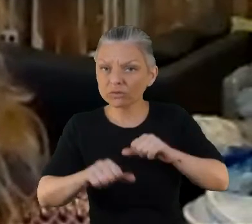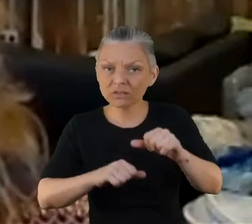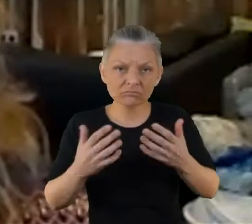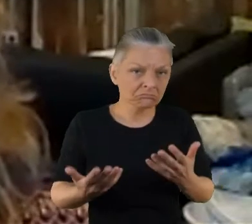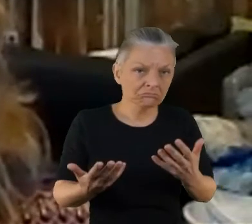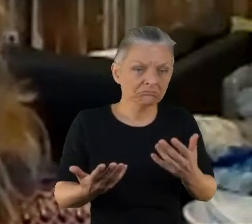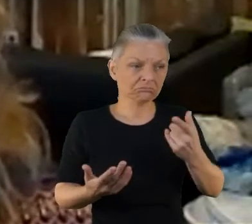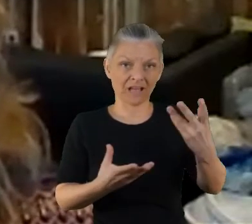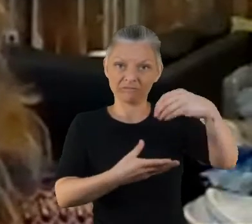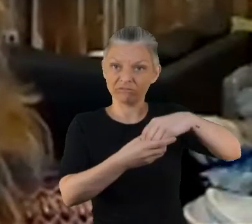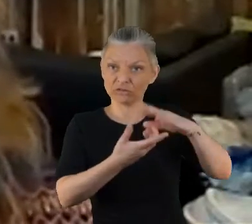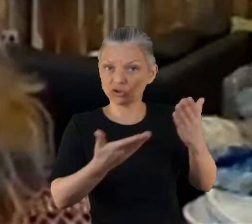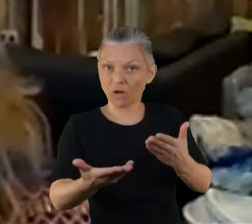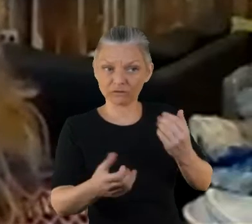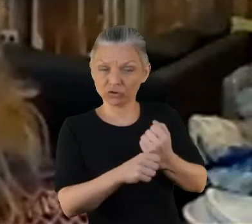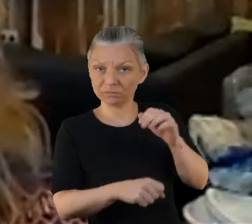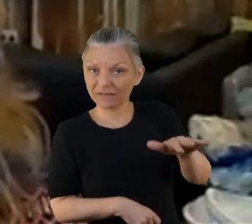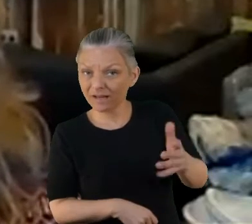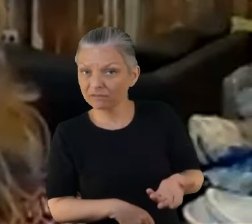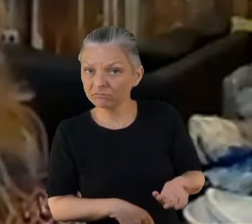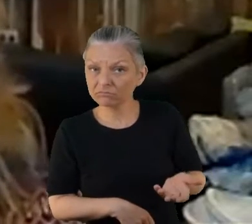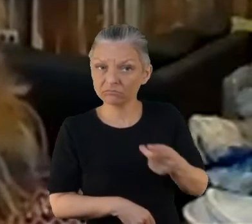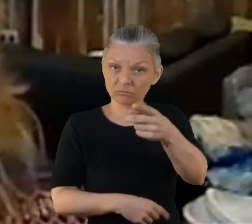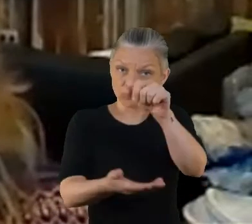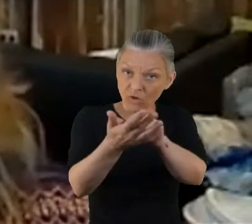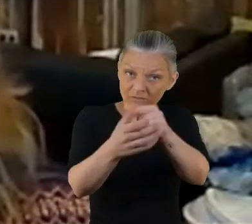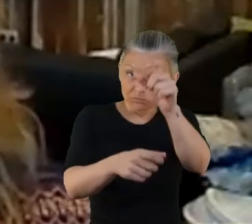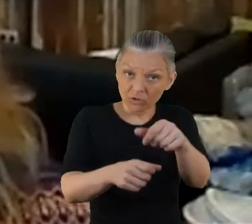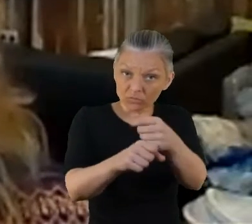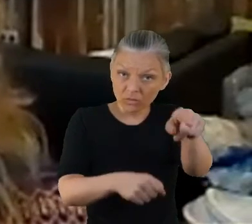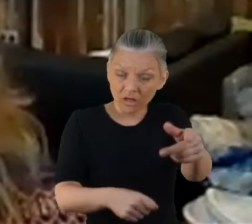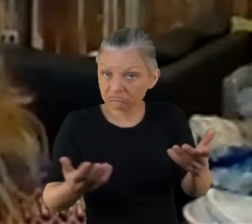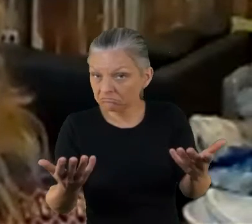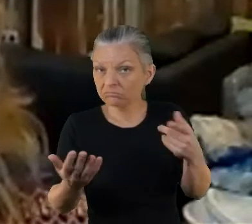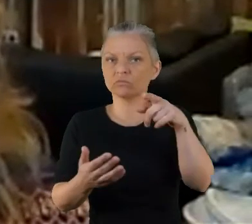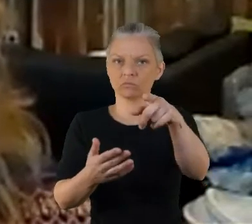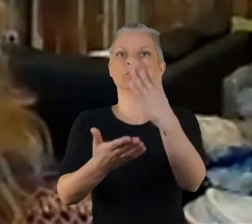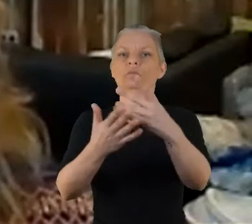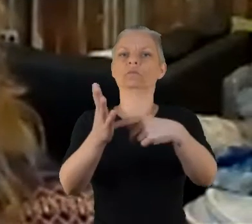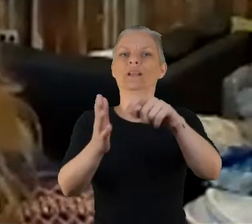authentic space? Is this actually about a career progression? Is this actually about provision